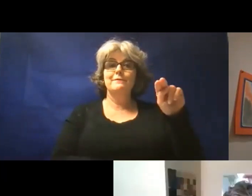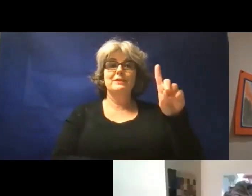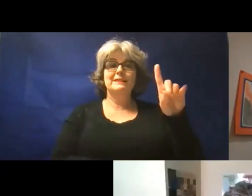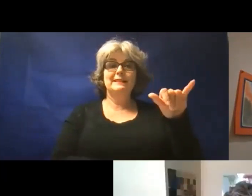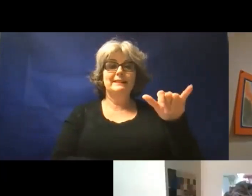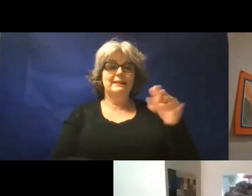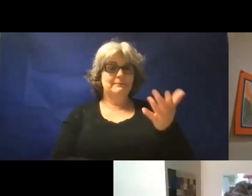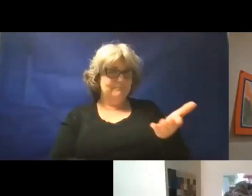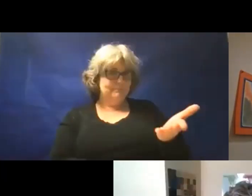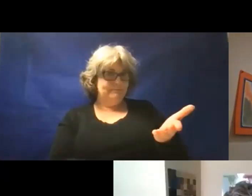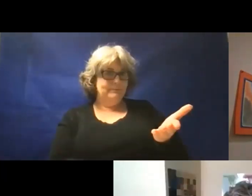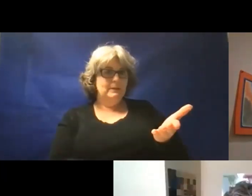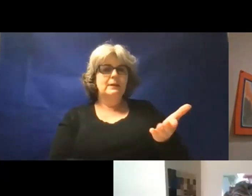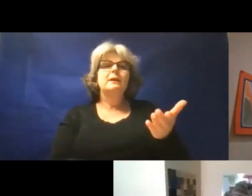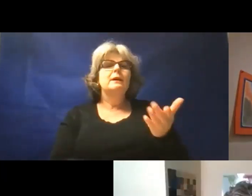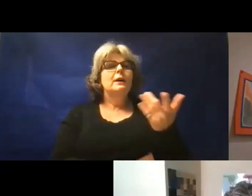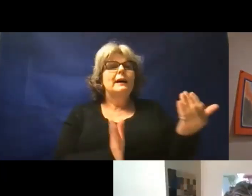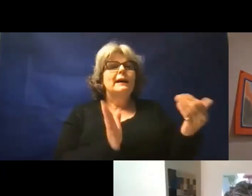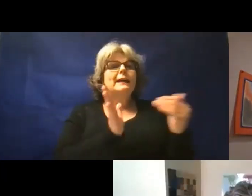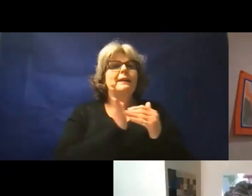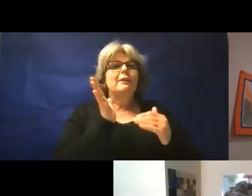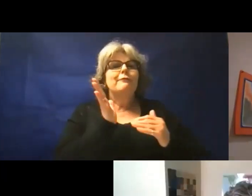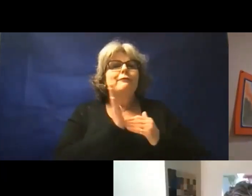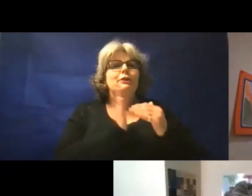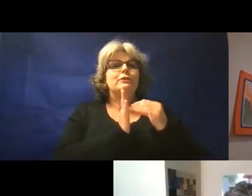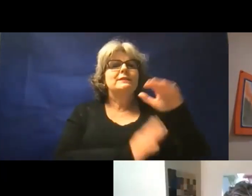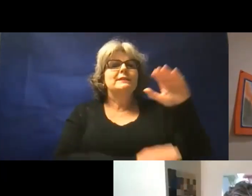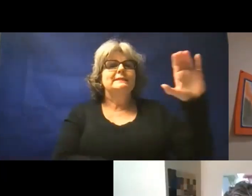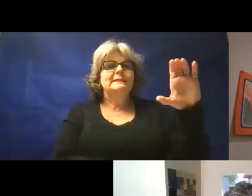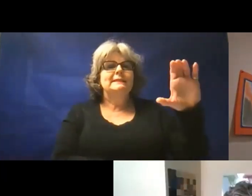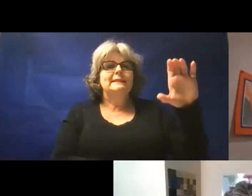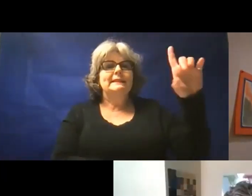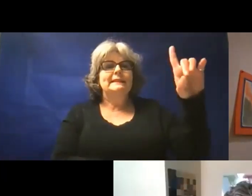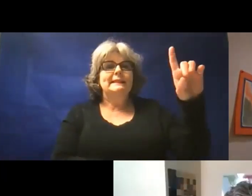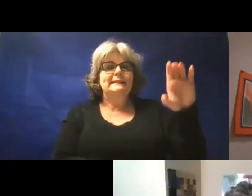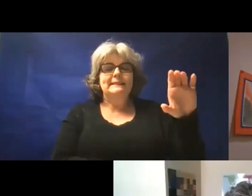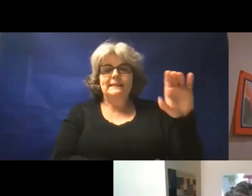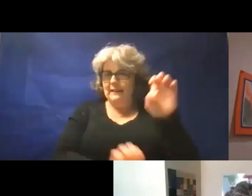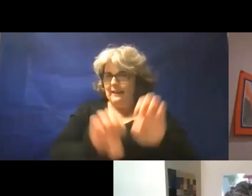can you repeat the frequency that you said that CDC would be reevaluating the advisory